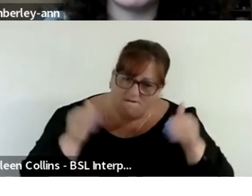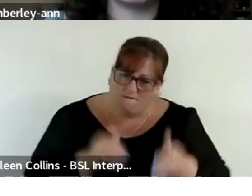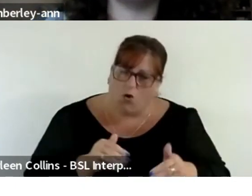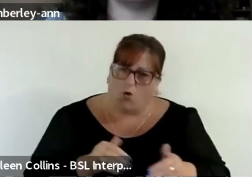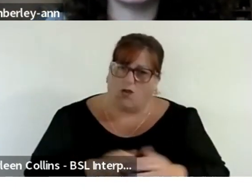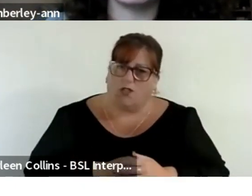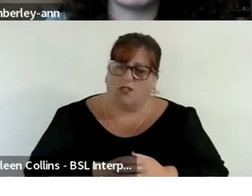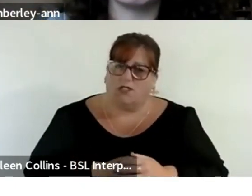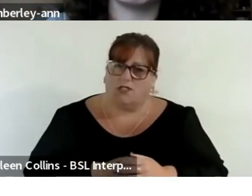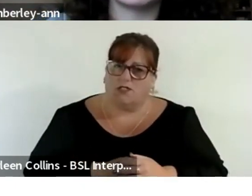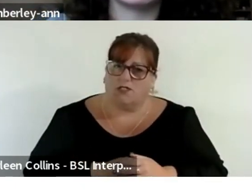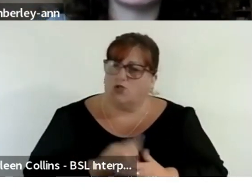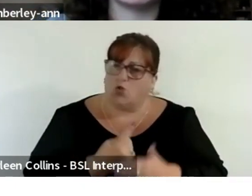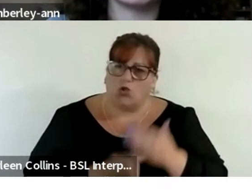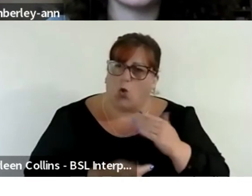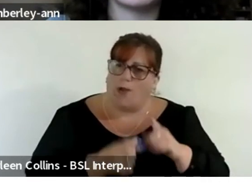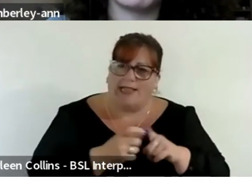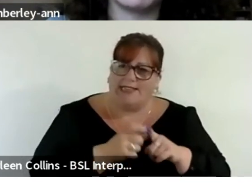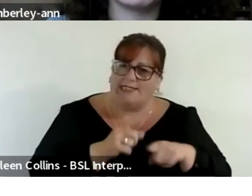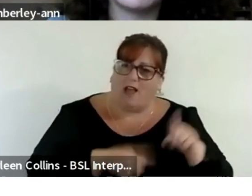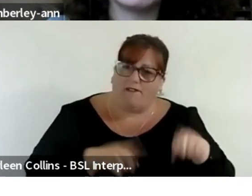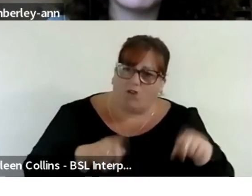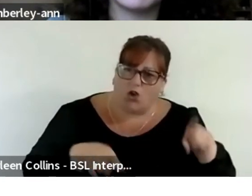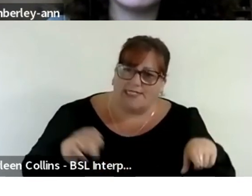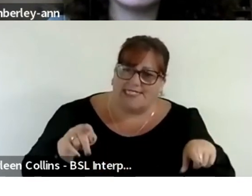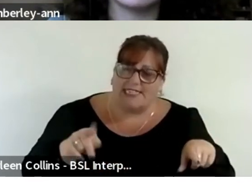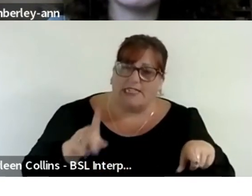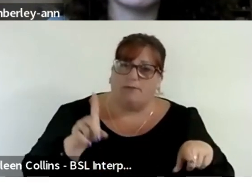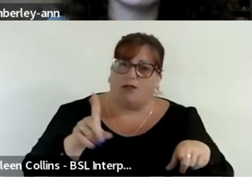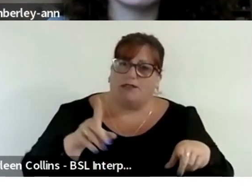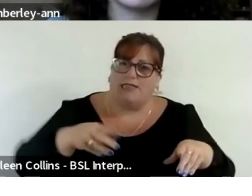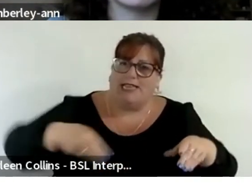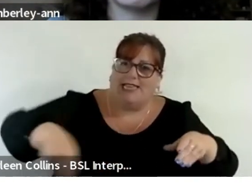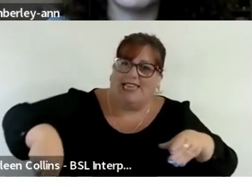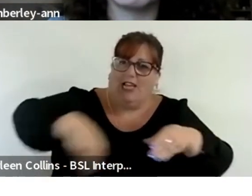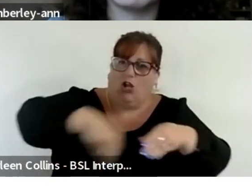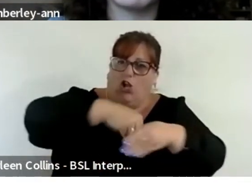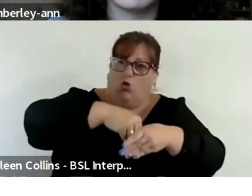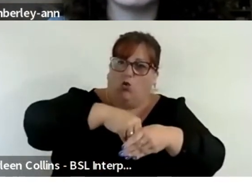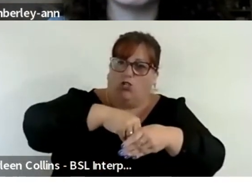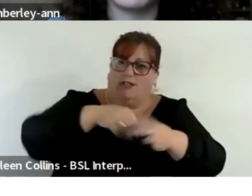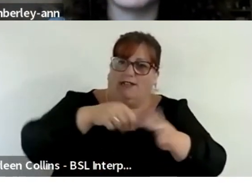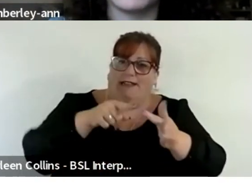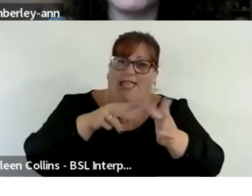inclusion is about feeling you can truly belong in a place and it feels like a welcoming place for you.